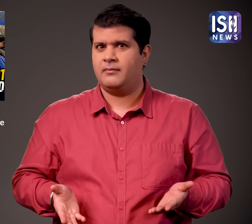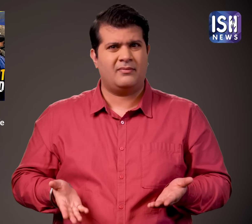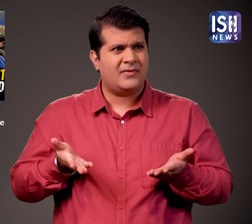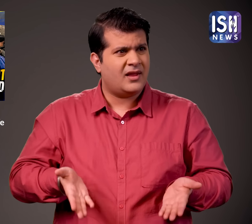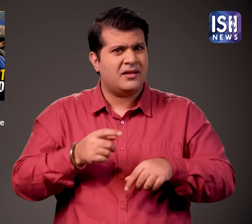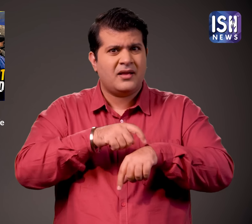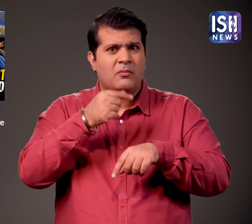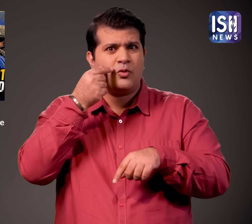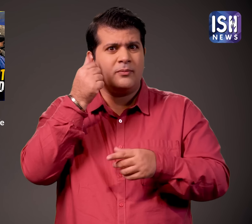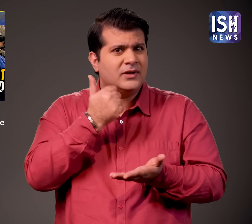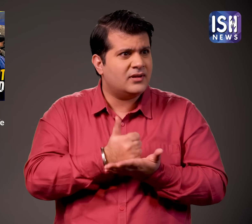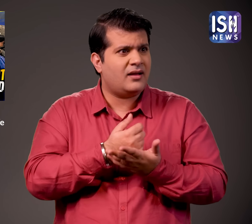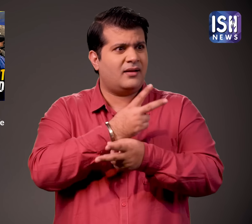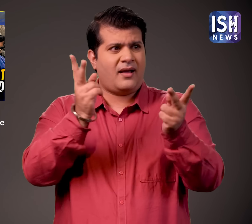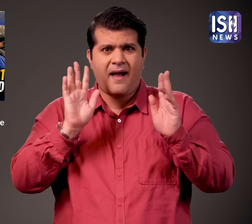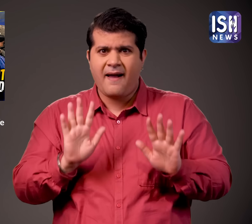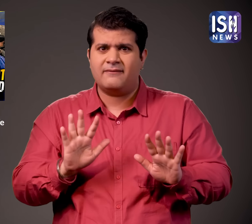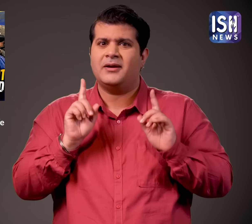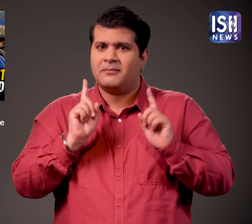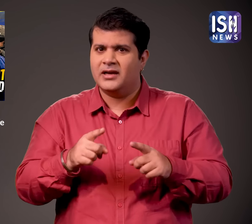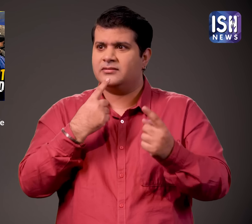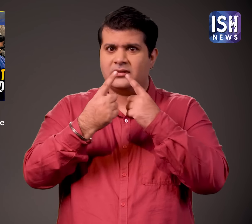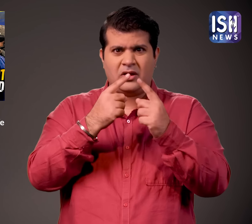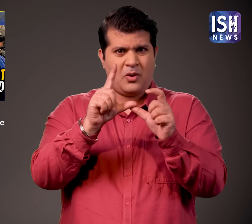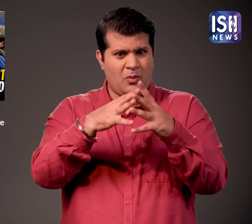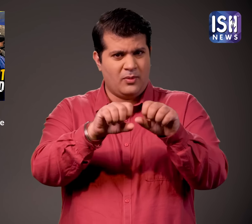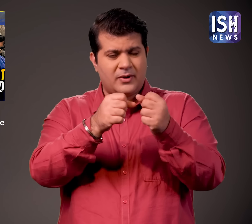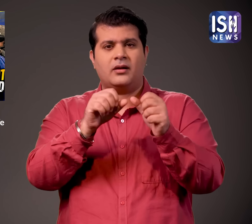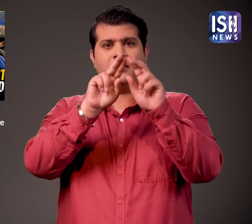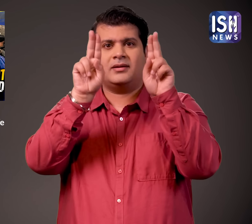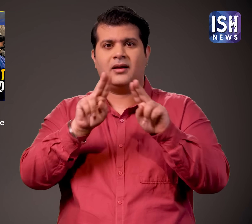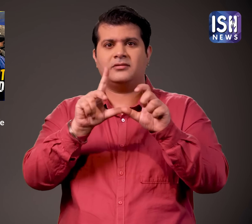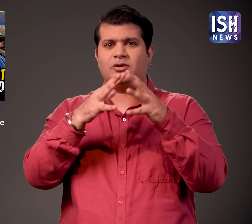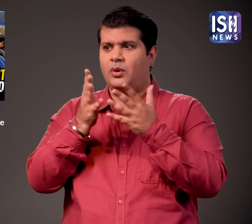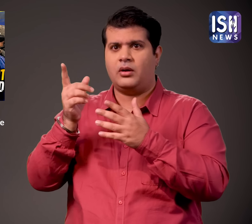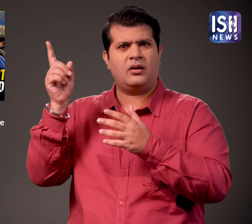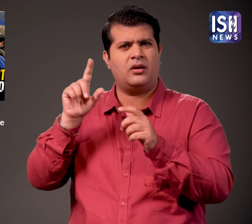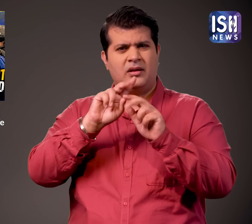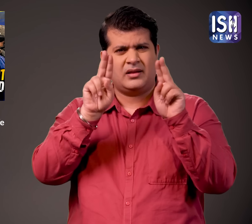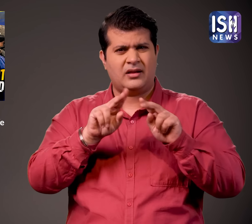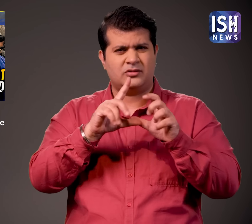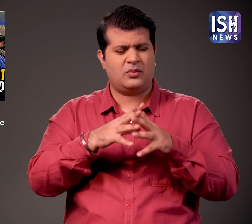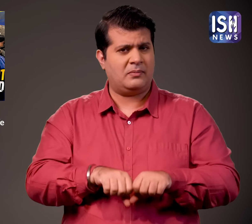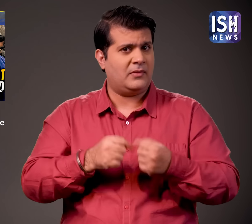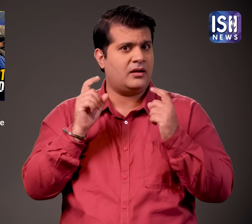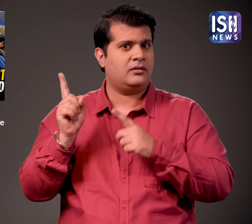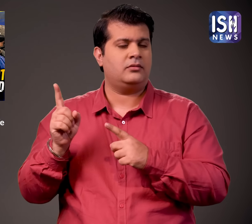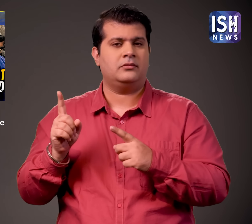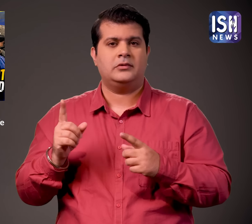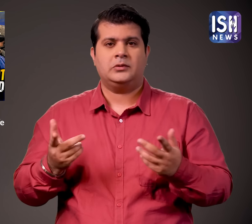No, times have changed. Human rights and international laws exist, and they have been violated.